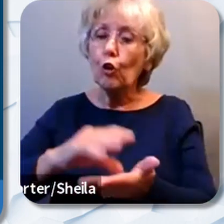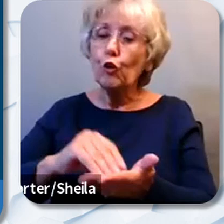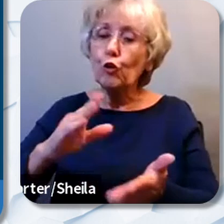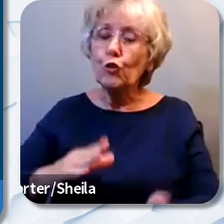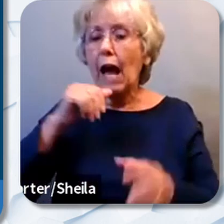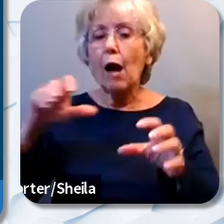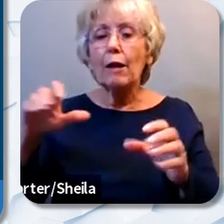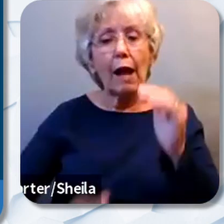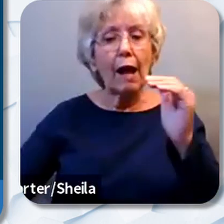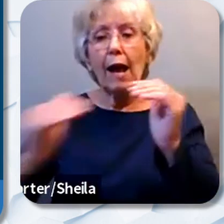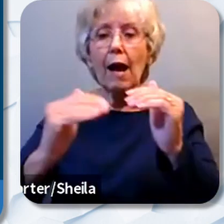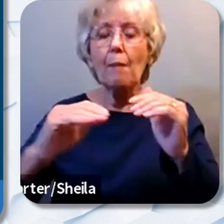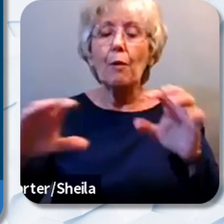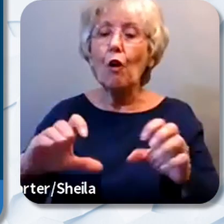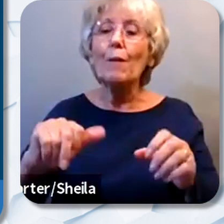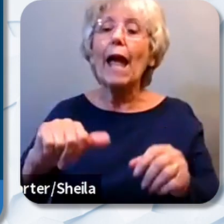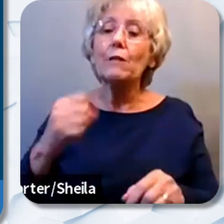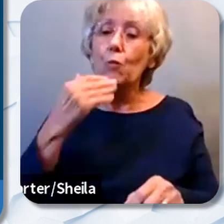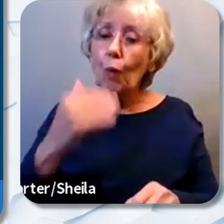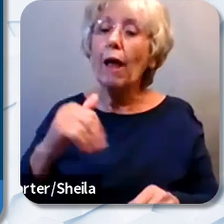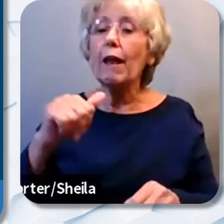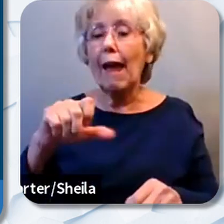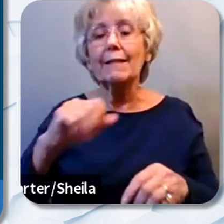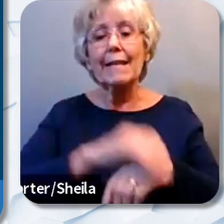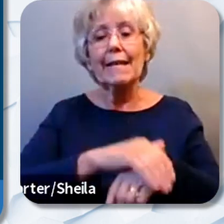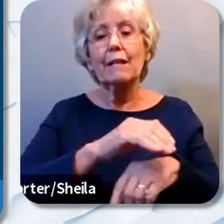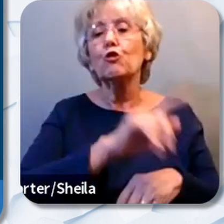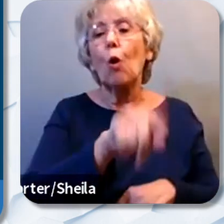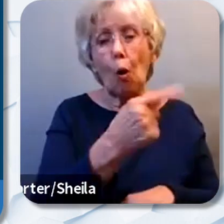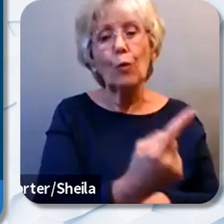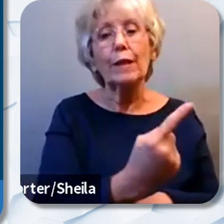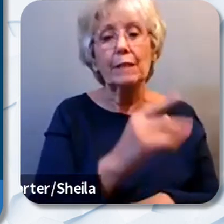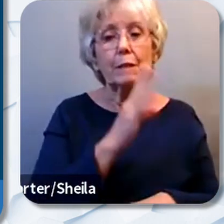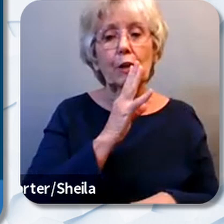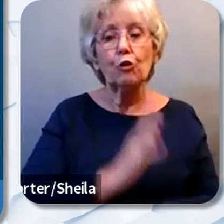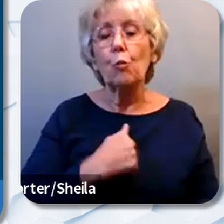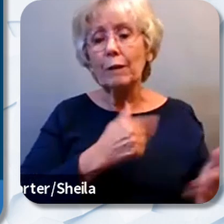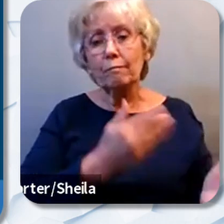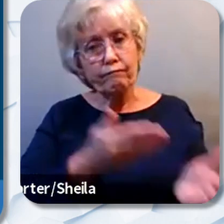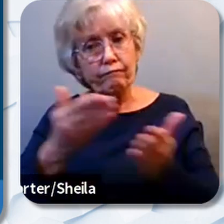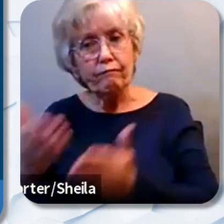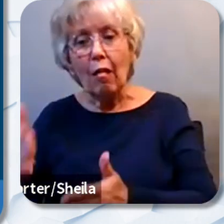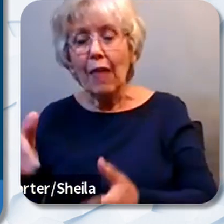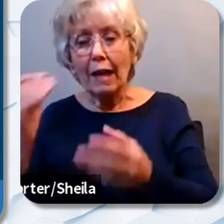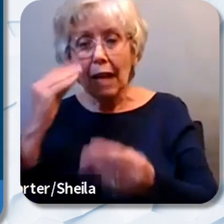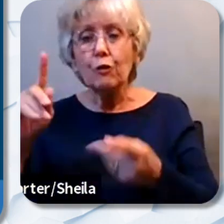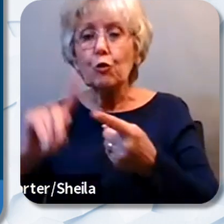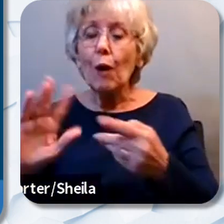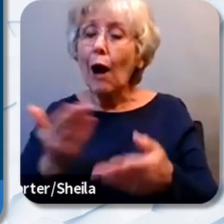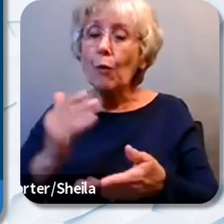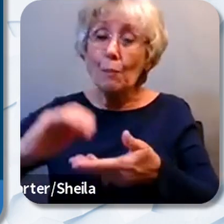as the English only speakers. So we took that data to our partners and head start in the resource and